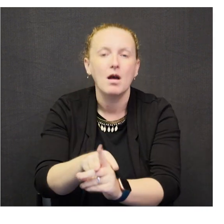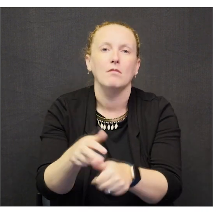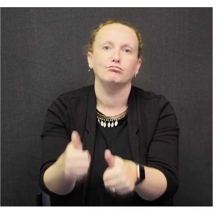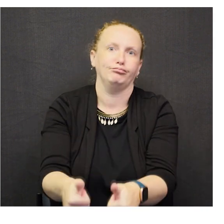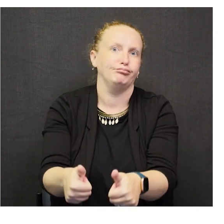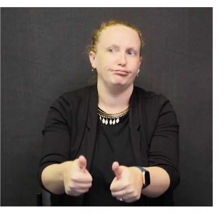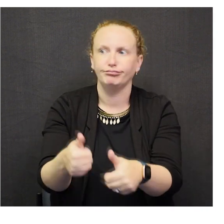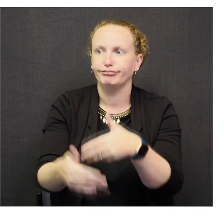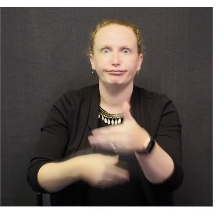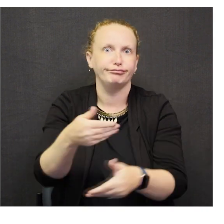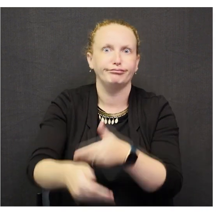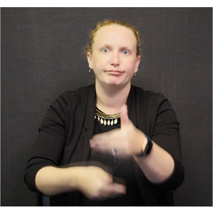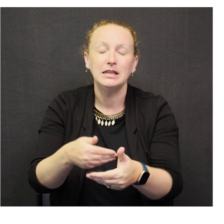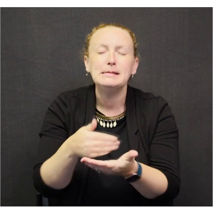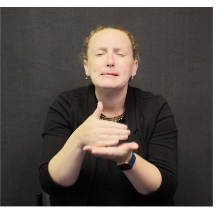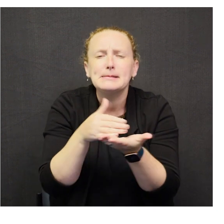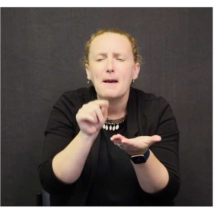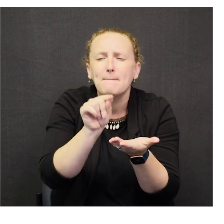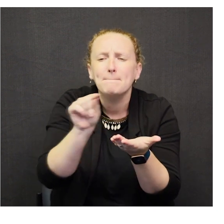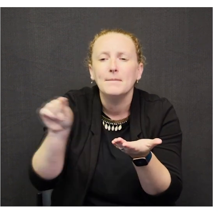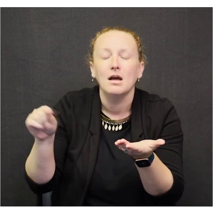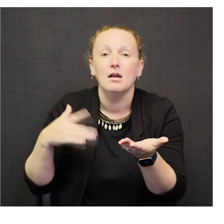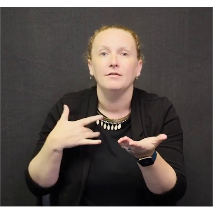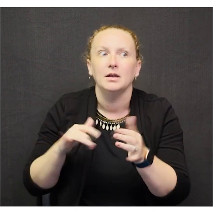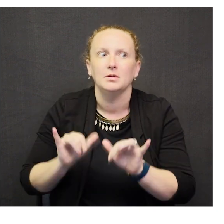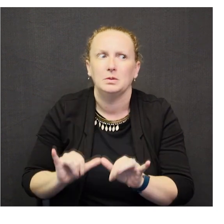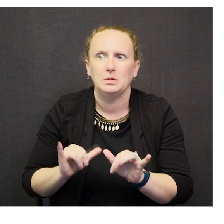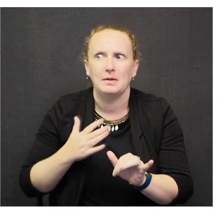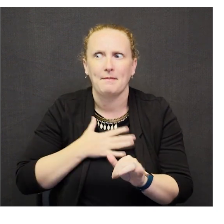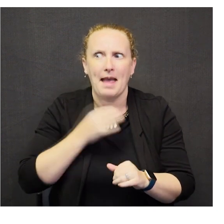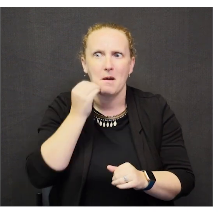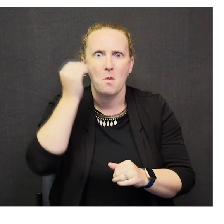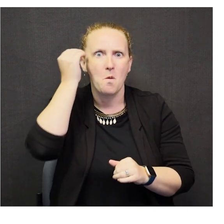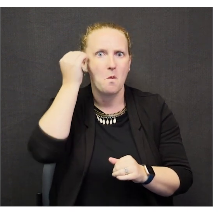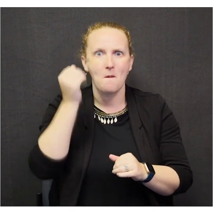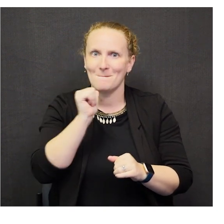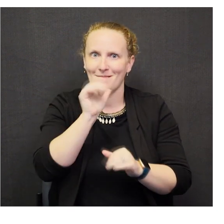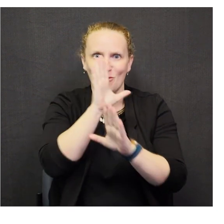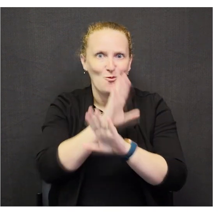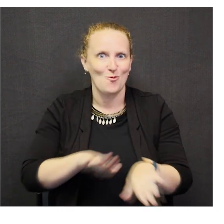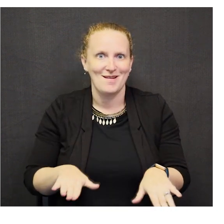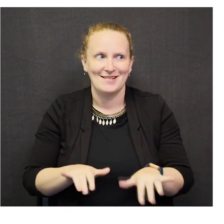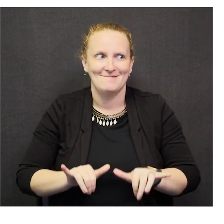environment that they needed, and they had to do some reconfiguring of the whole workspace.